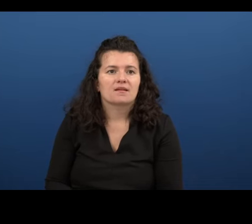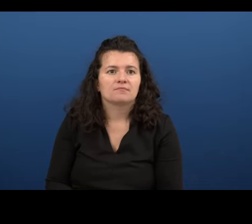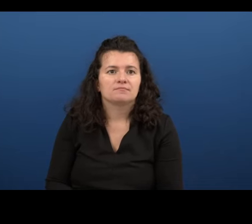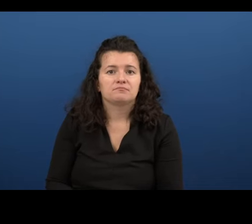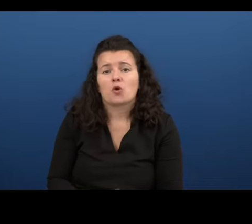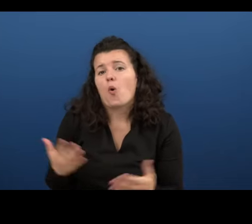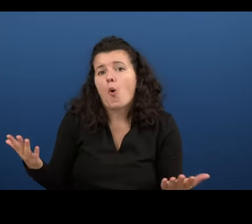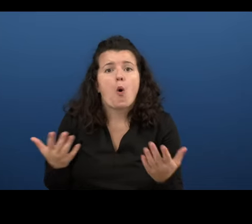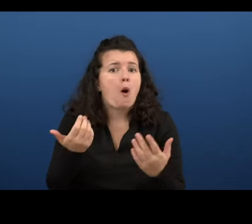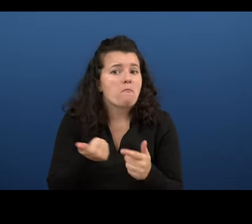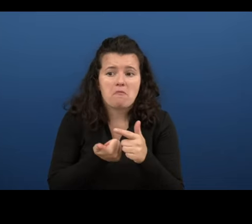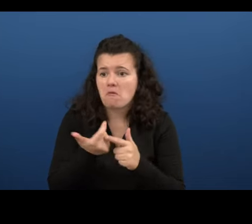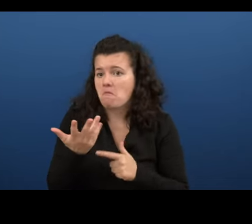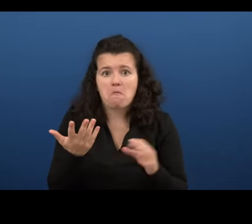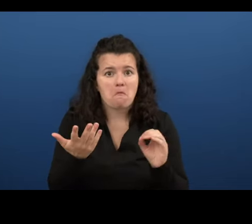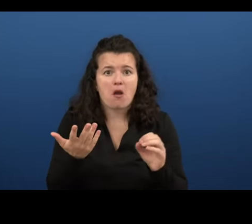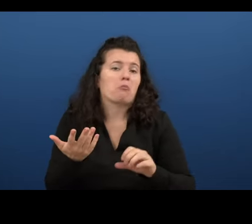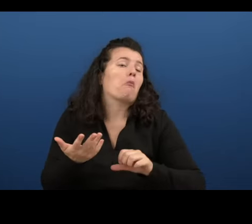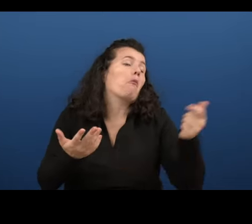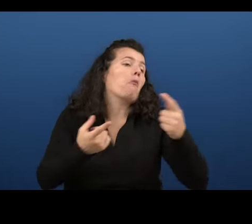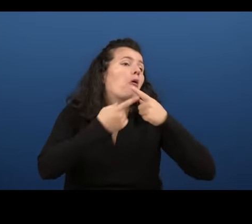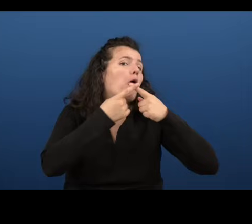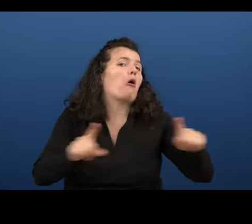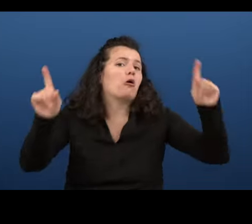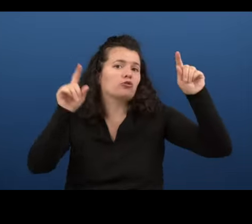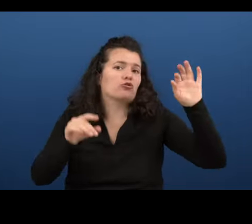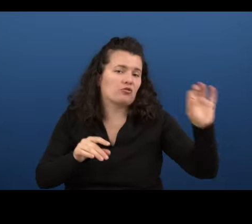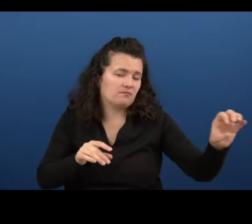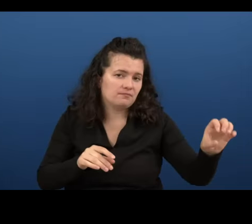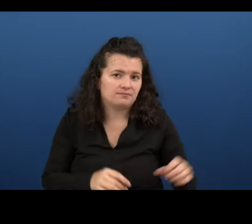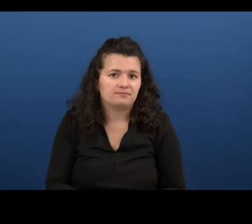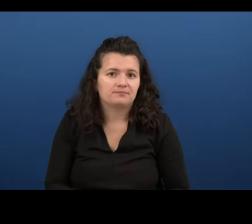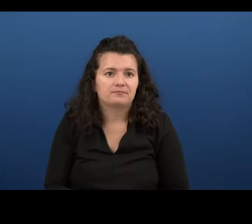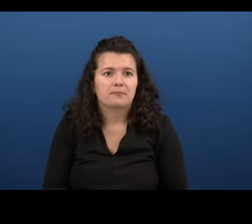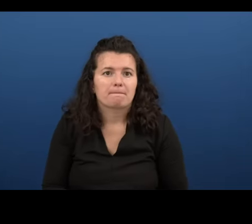as, as a category of entity that is not covered by the other options.